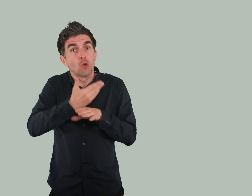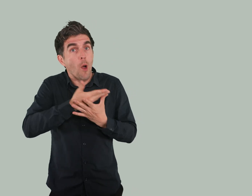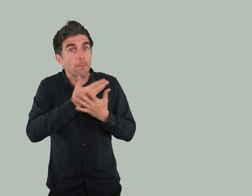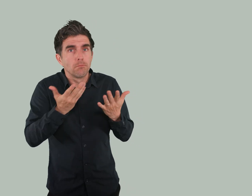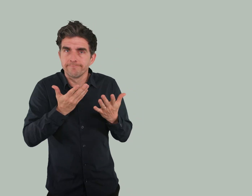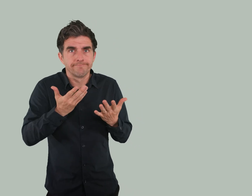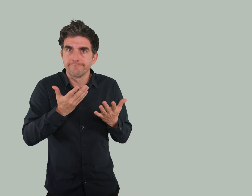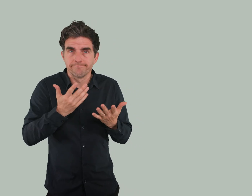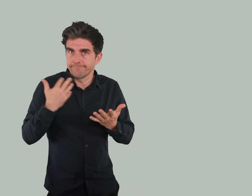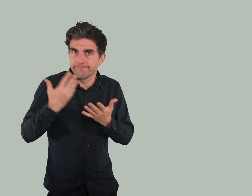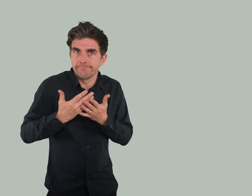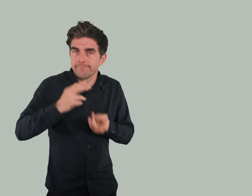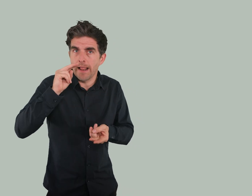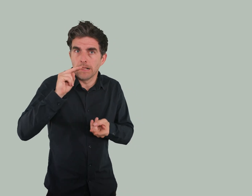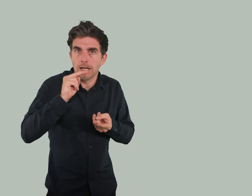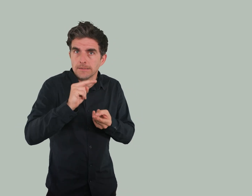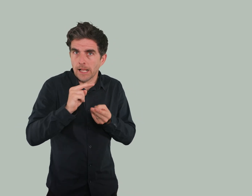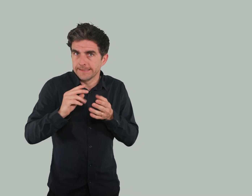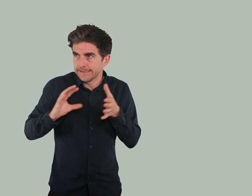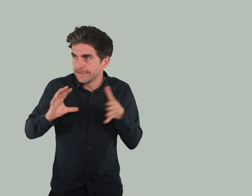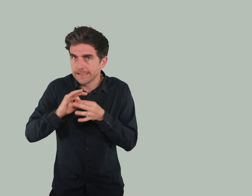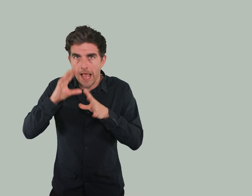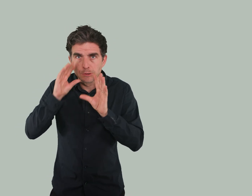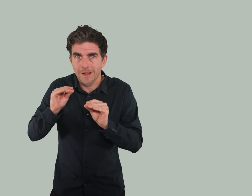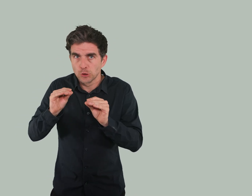The labour market doing less has been,